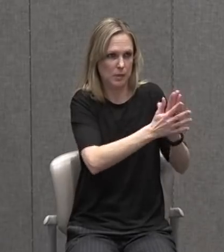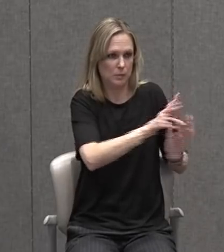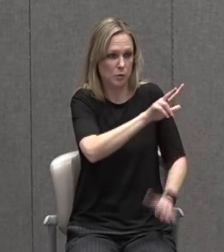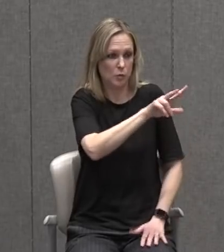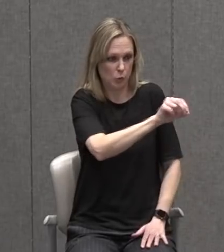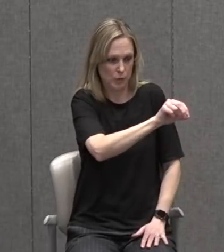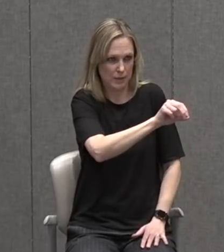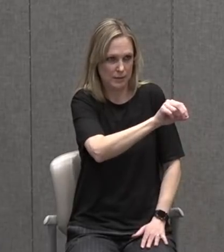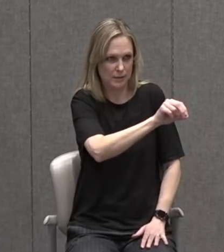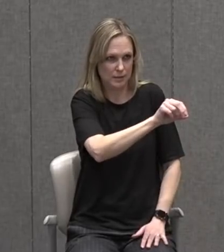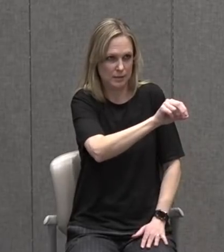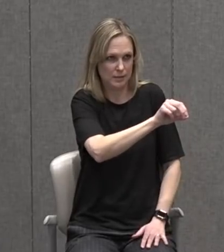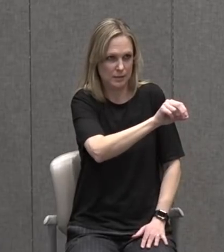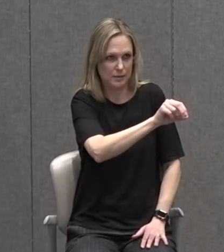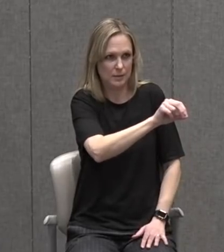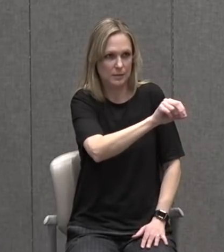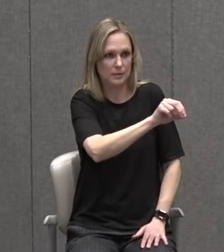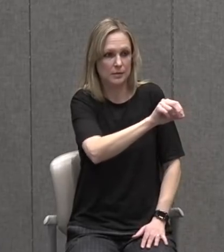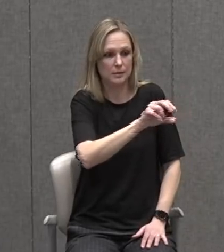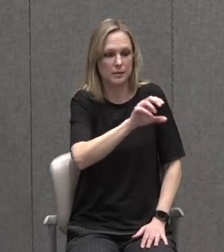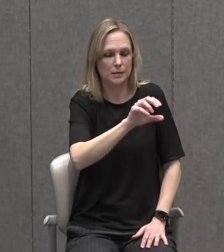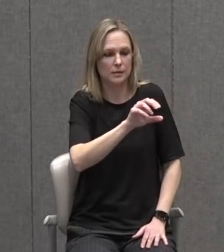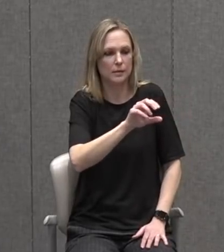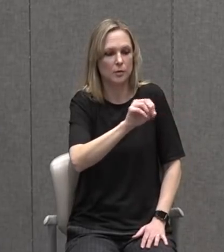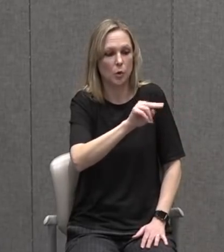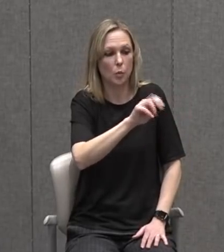and we're gonna add in our ones plus nine.